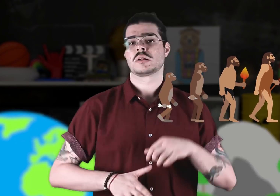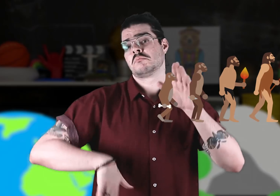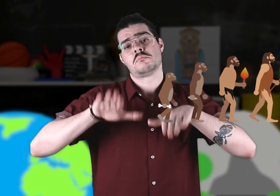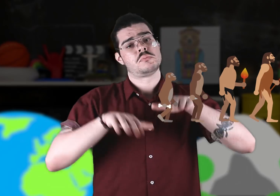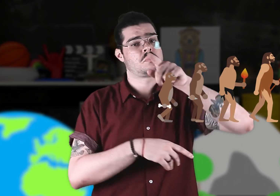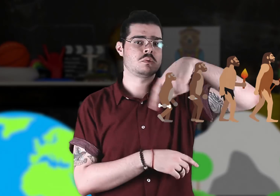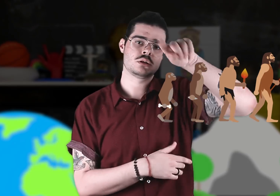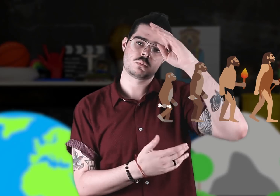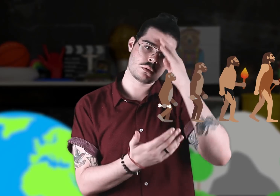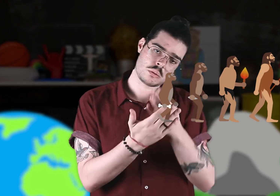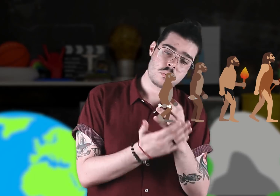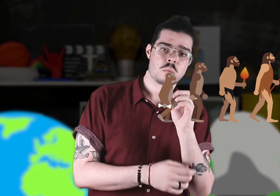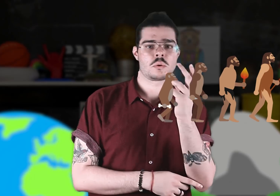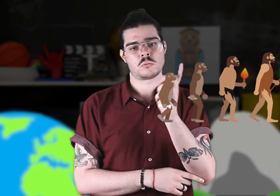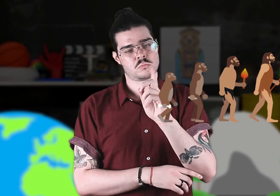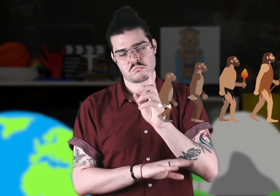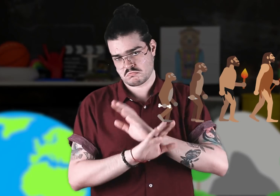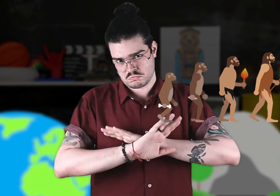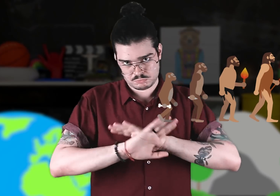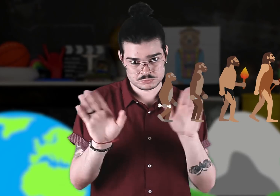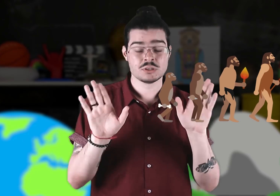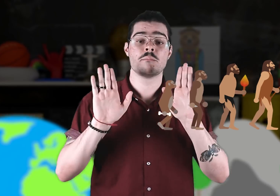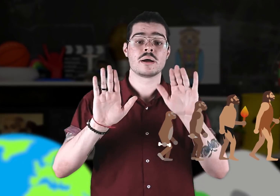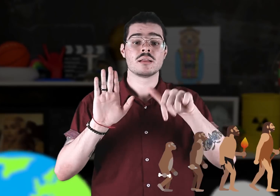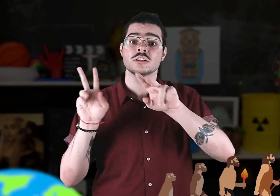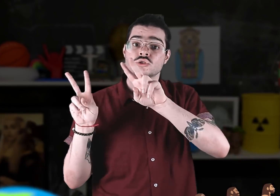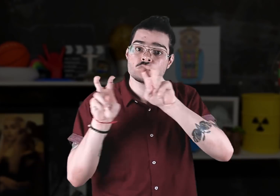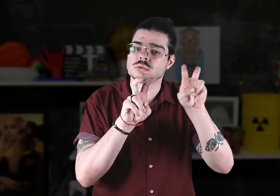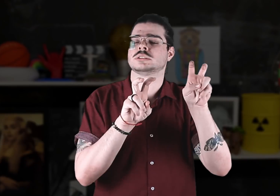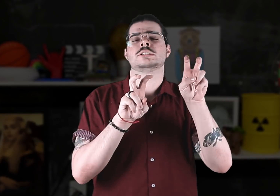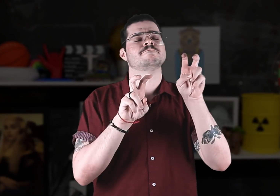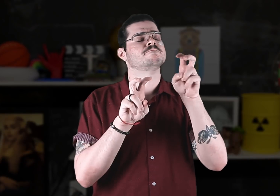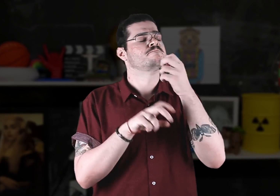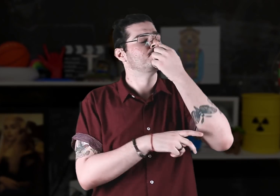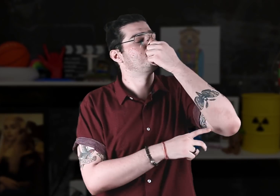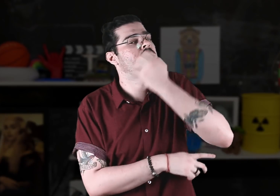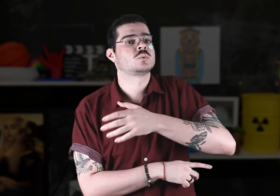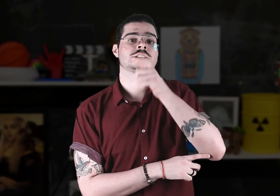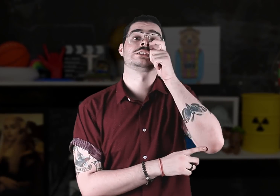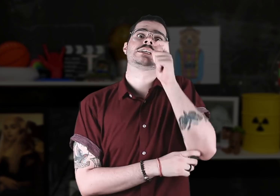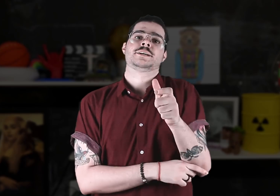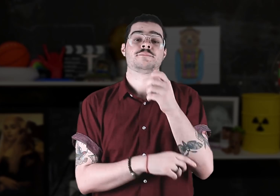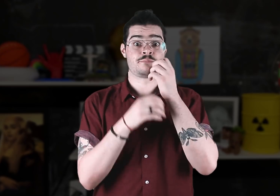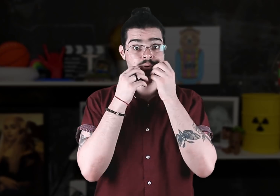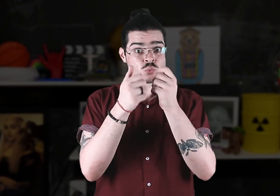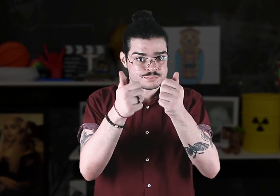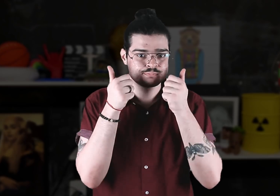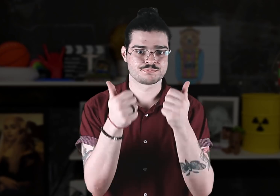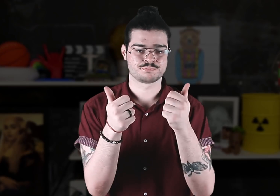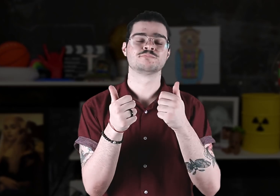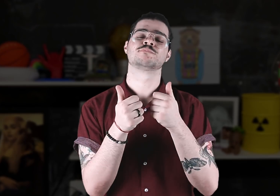It depends on what you believe. As always, the subject is very interesting! How are you?